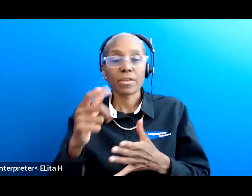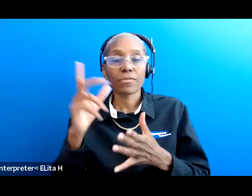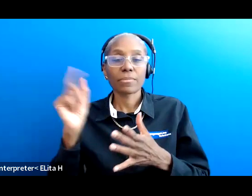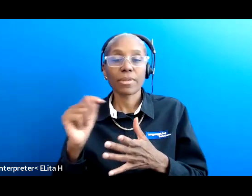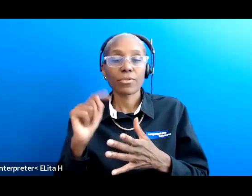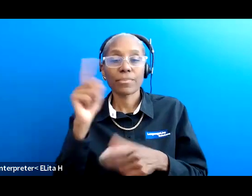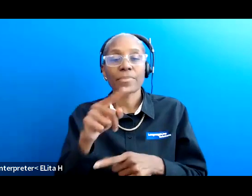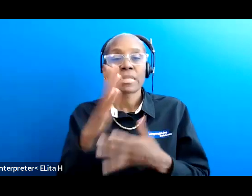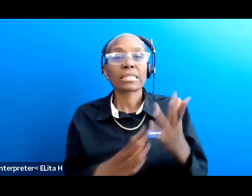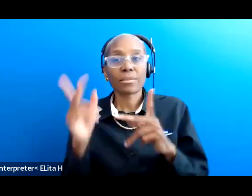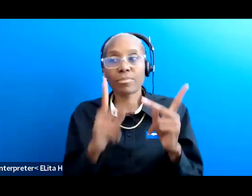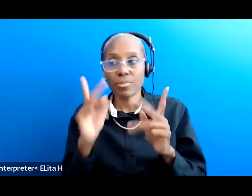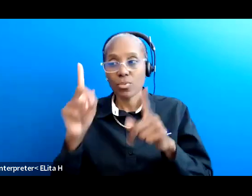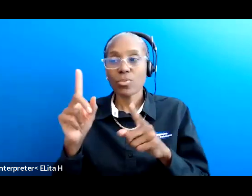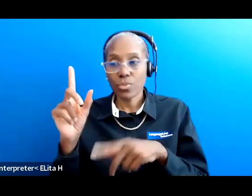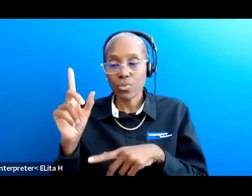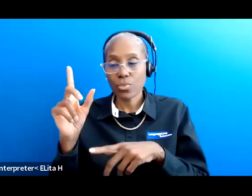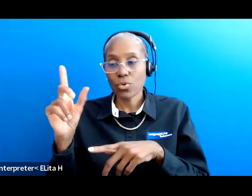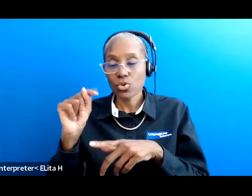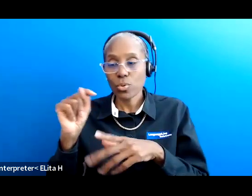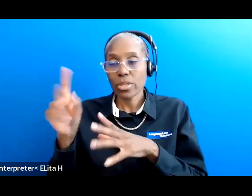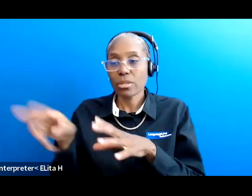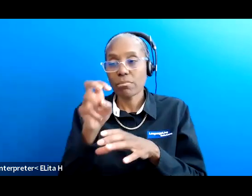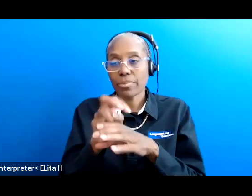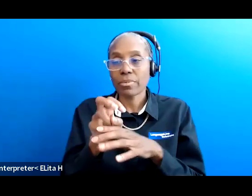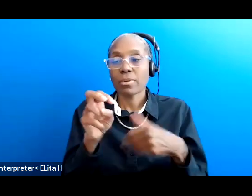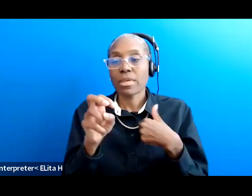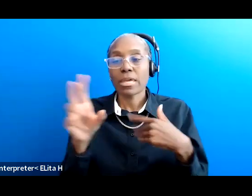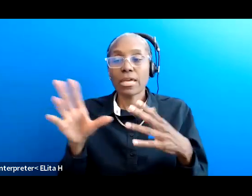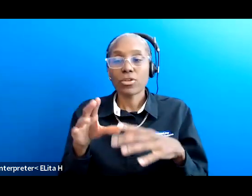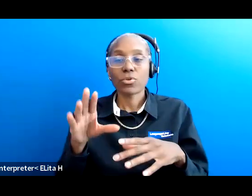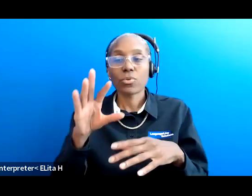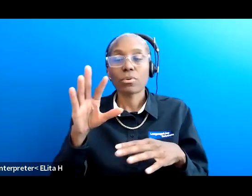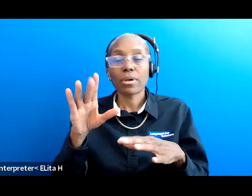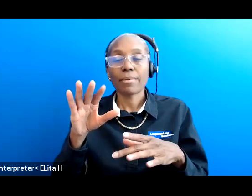Some people will toilet and they will do tapping across the area of